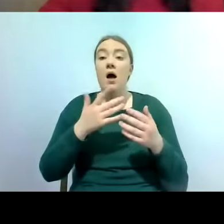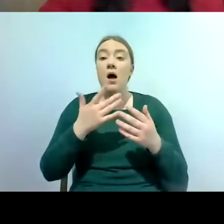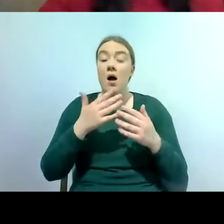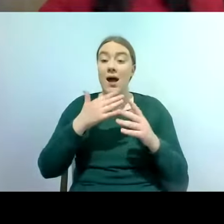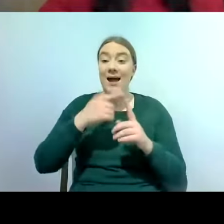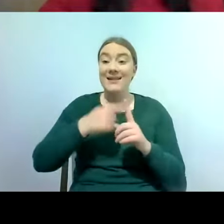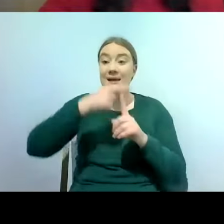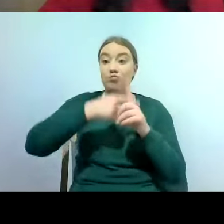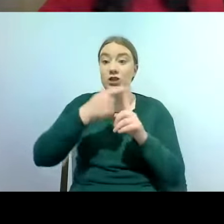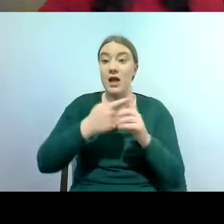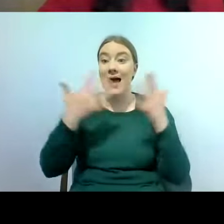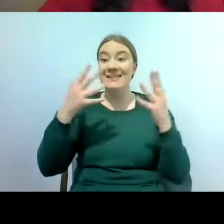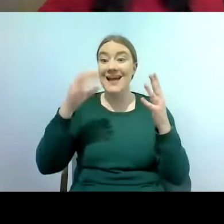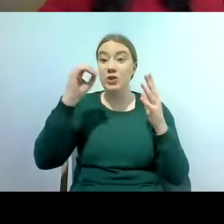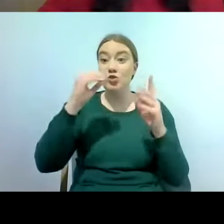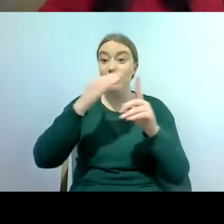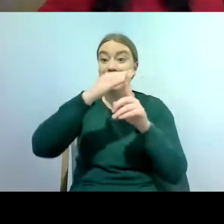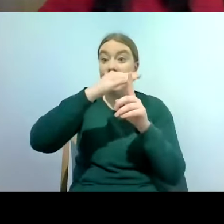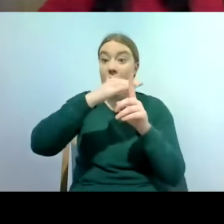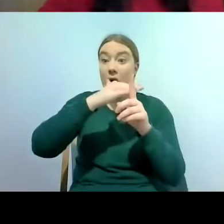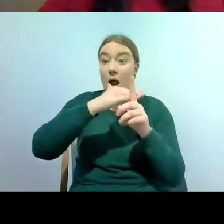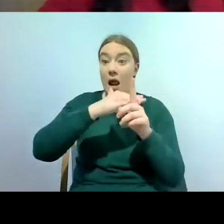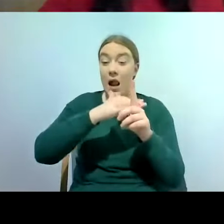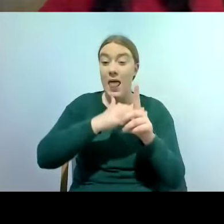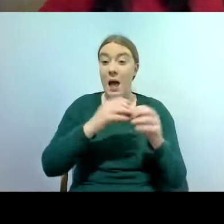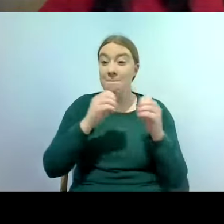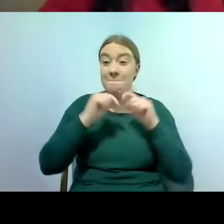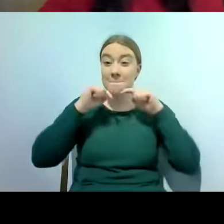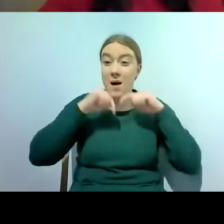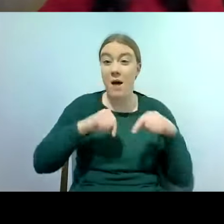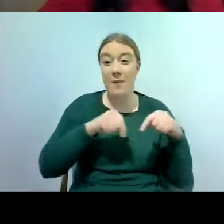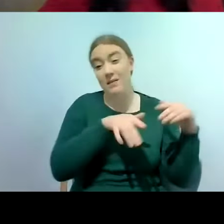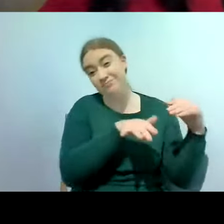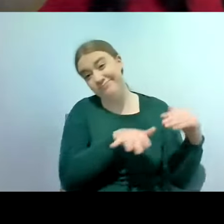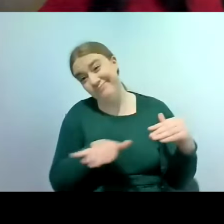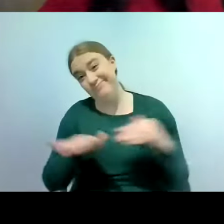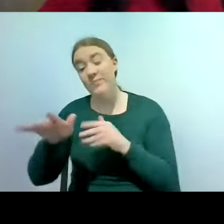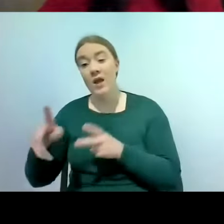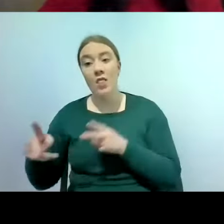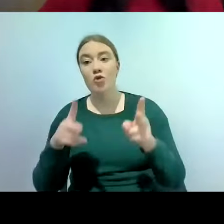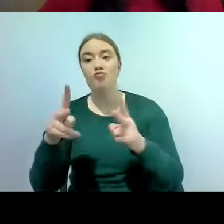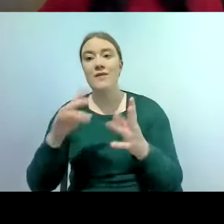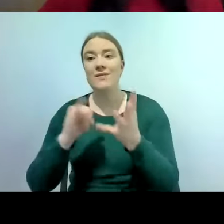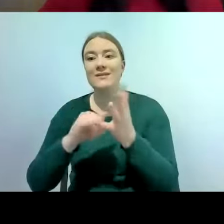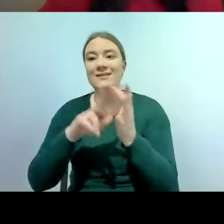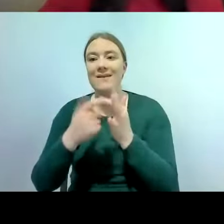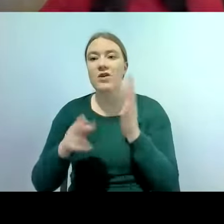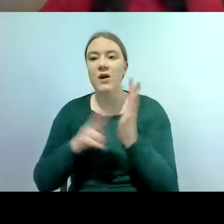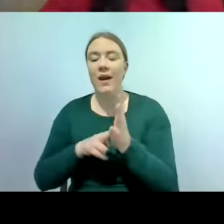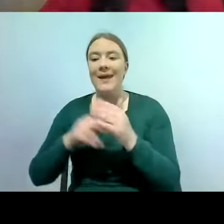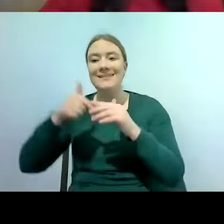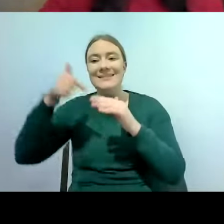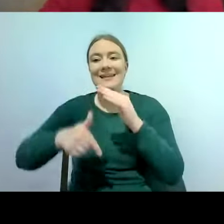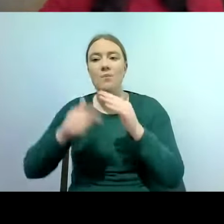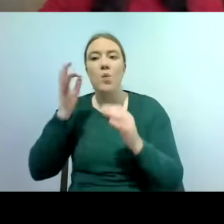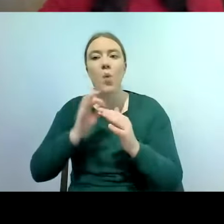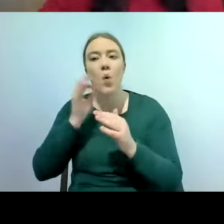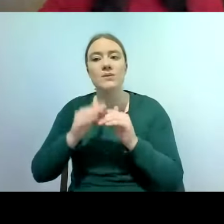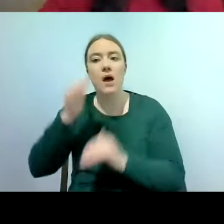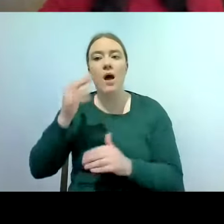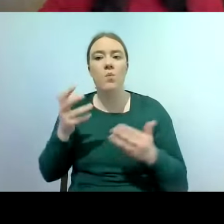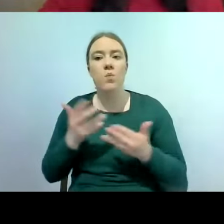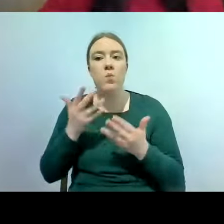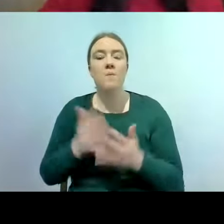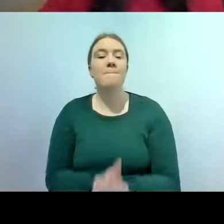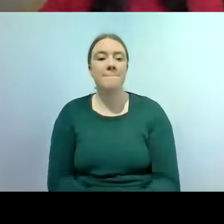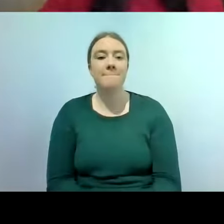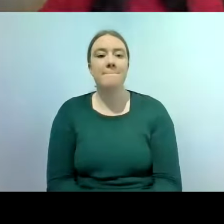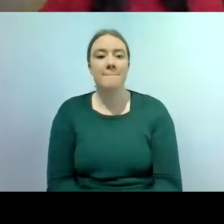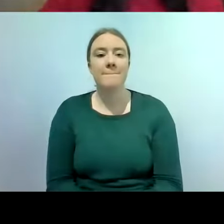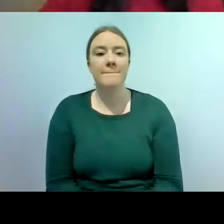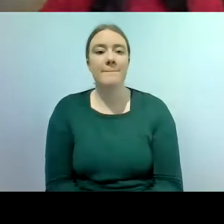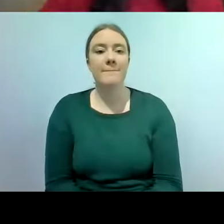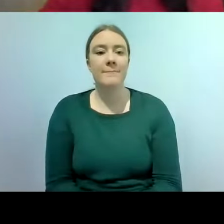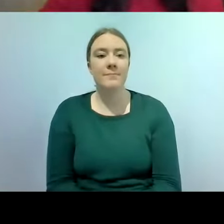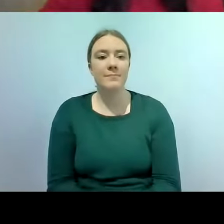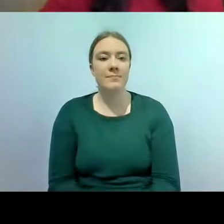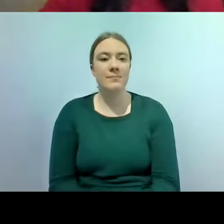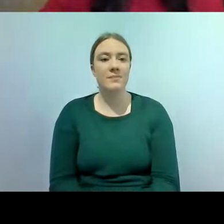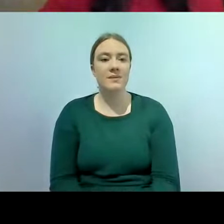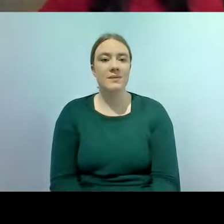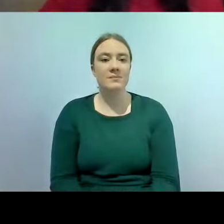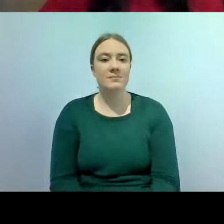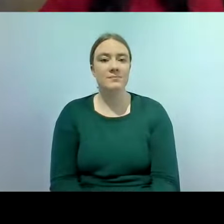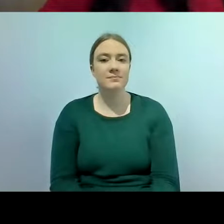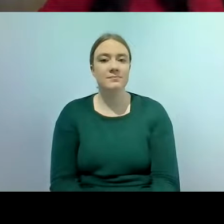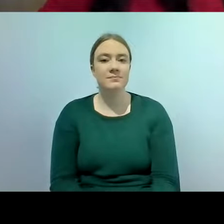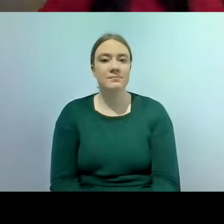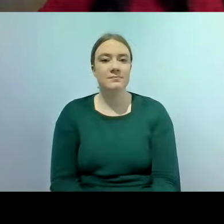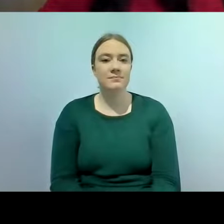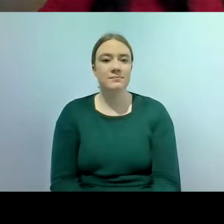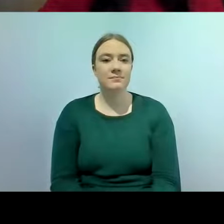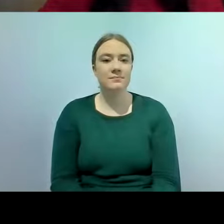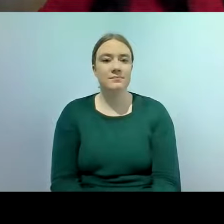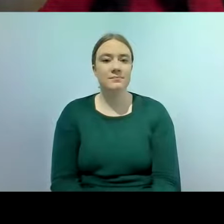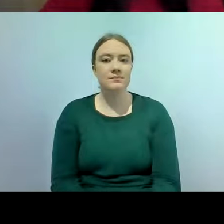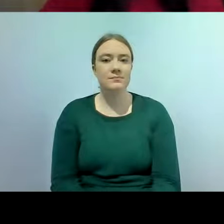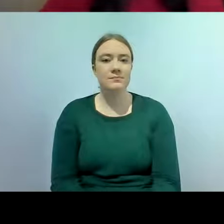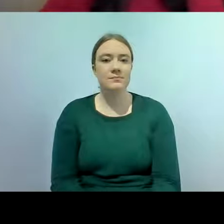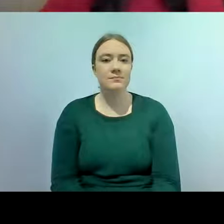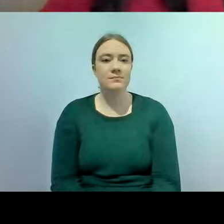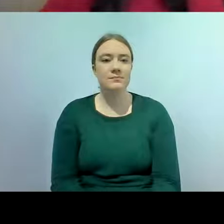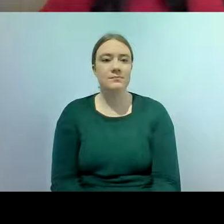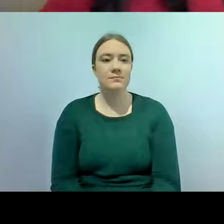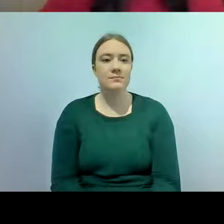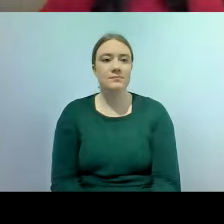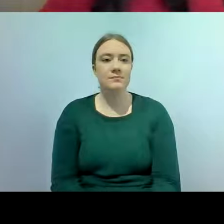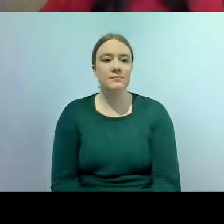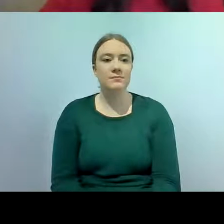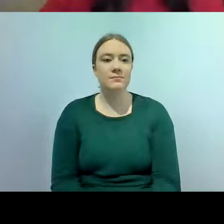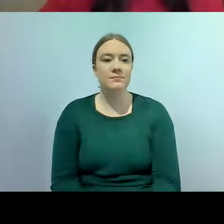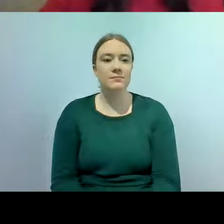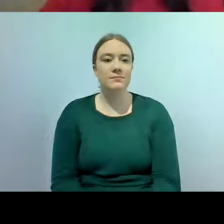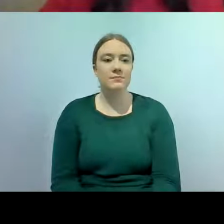into the winter they often will move out into the river seven into the deeper channel